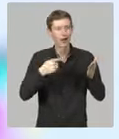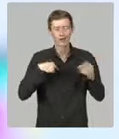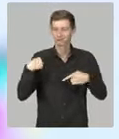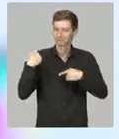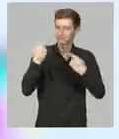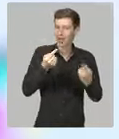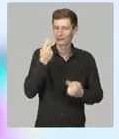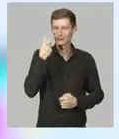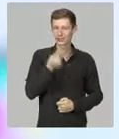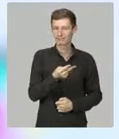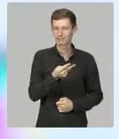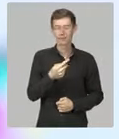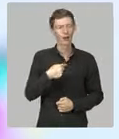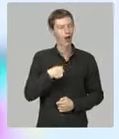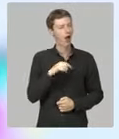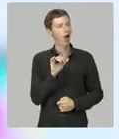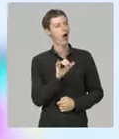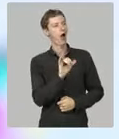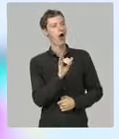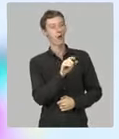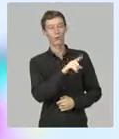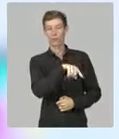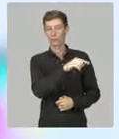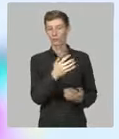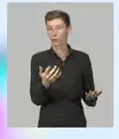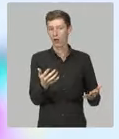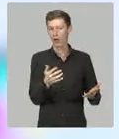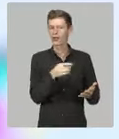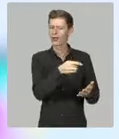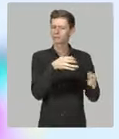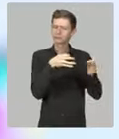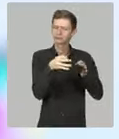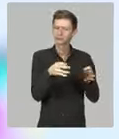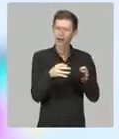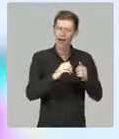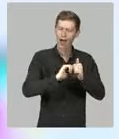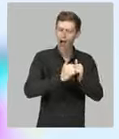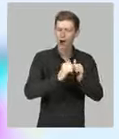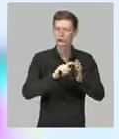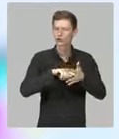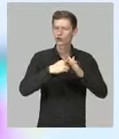THESE EFFECTS ARE SOME OF THE MOST MIND-BLOWING, INNOVATIVE AND CREATIVE STUFF I'VE EVER